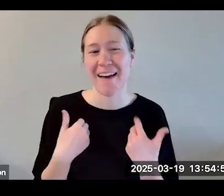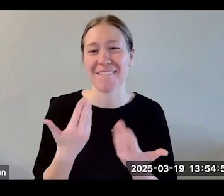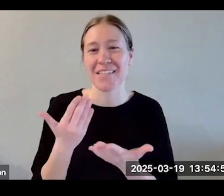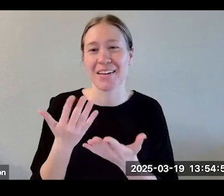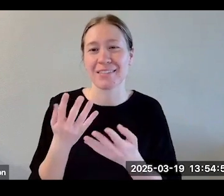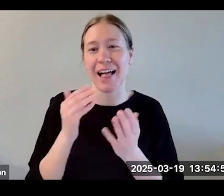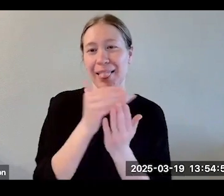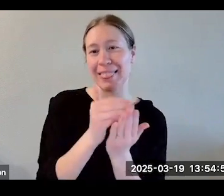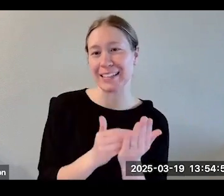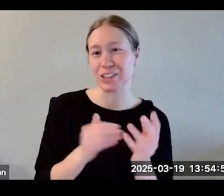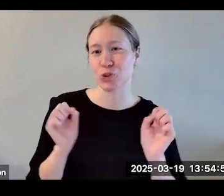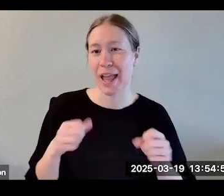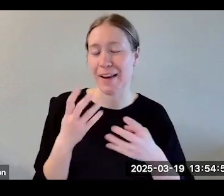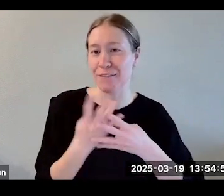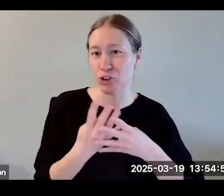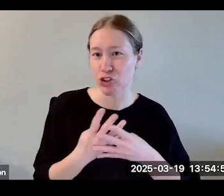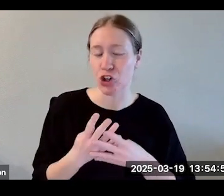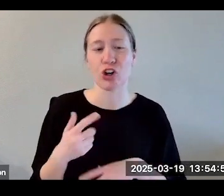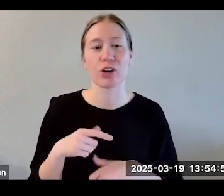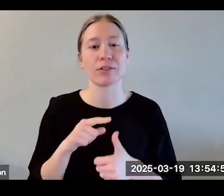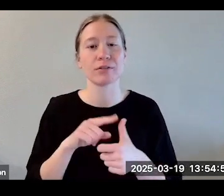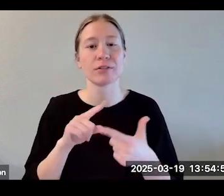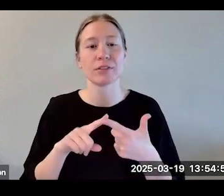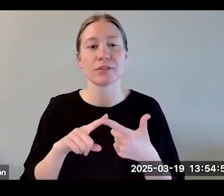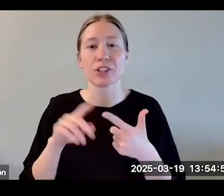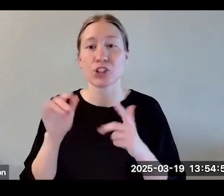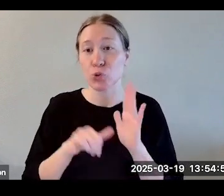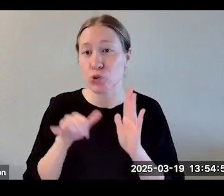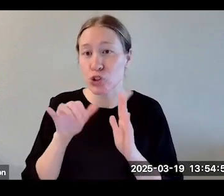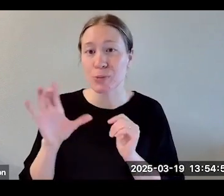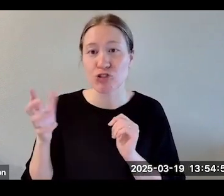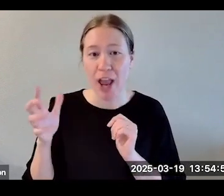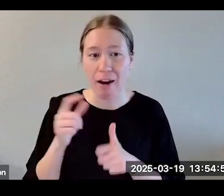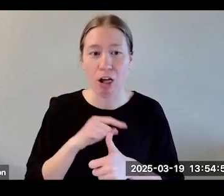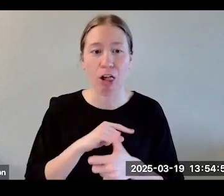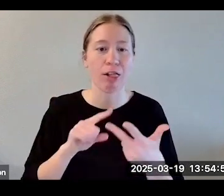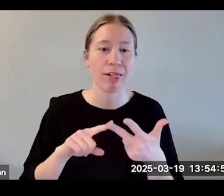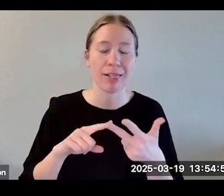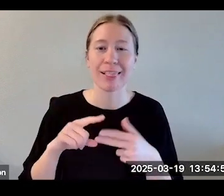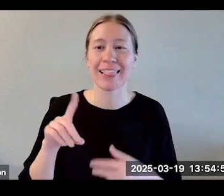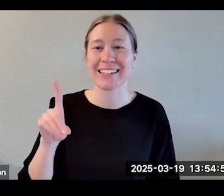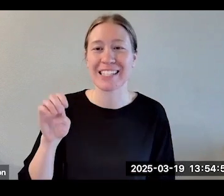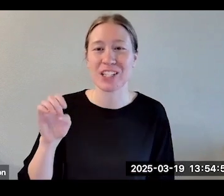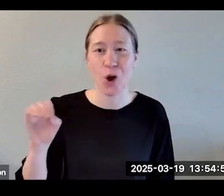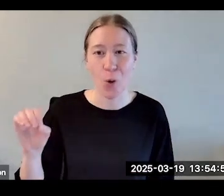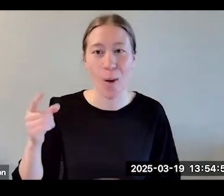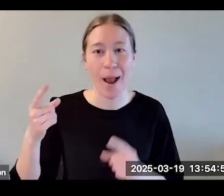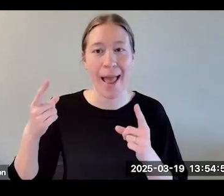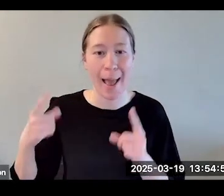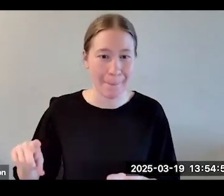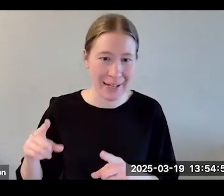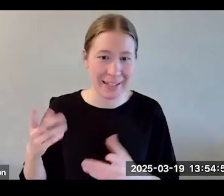link to our YouTube channel, and our happenings group, which the QR code goes to, as well as a link to a page